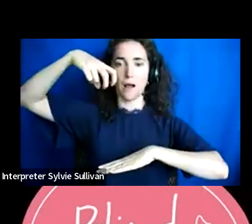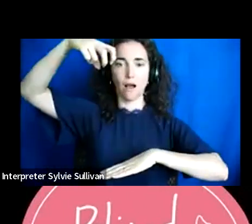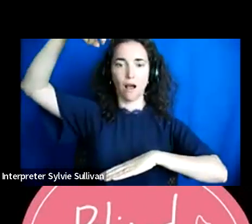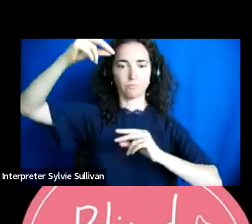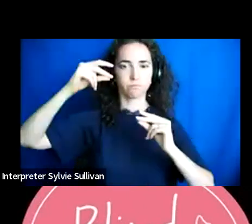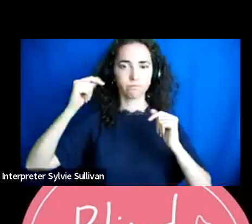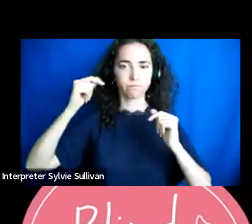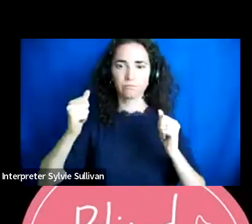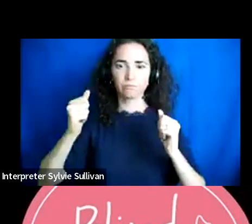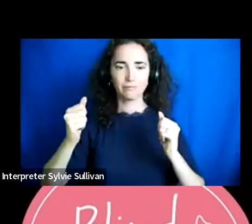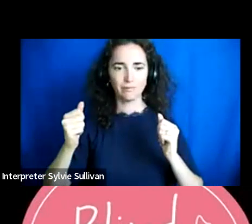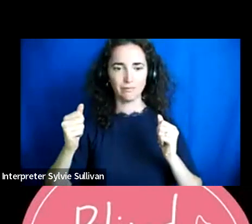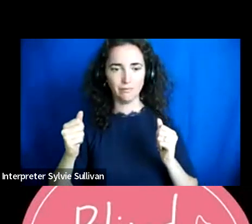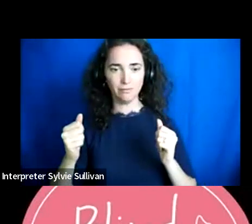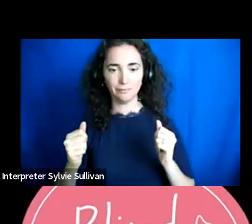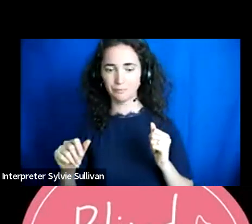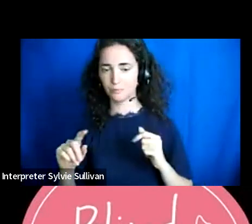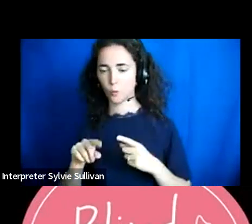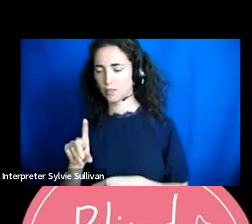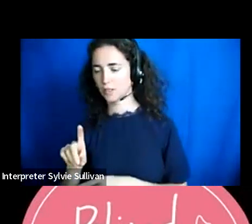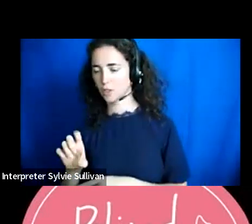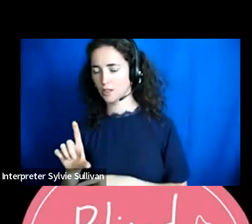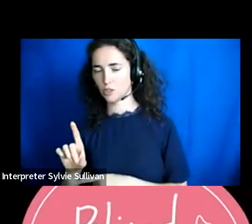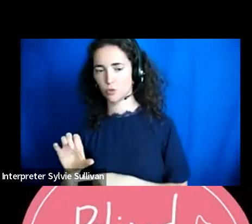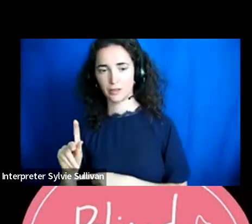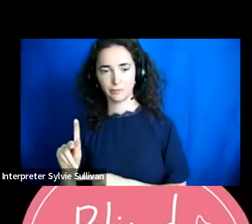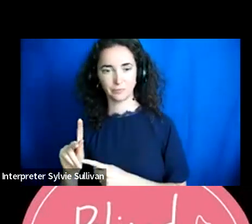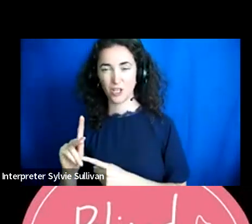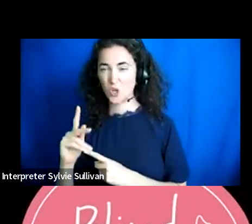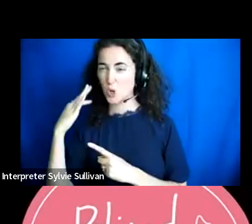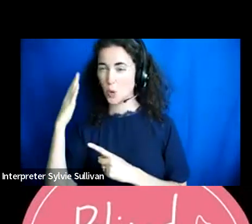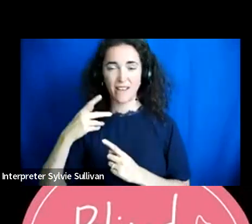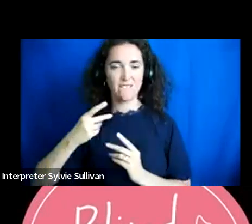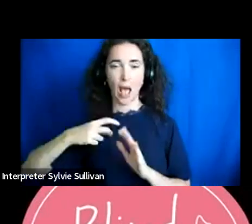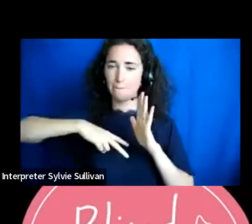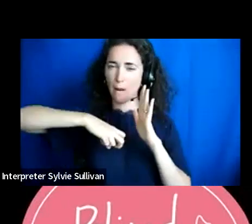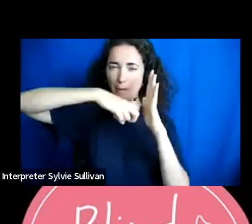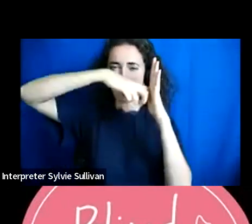When Deldrick was insanely just. It was crazy.